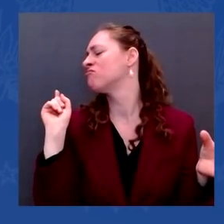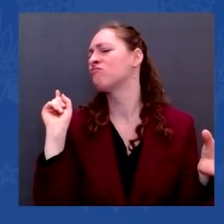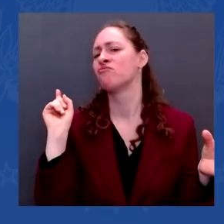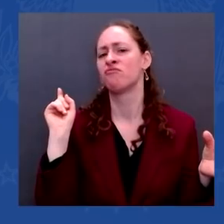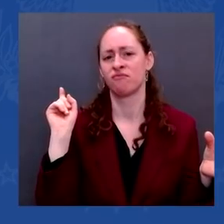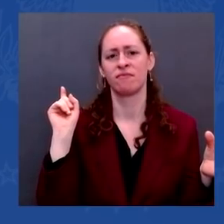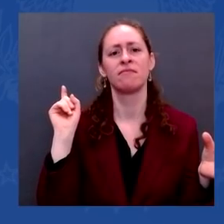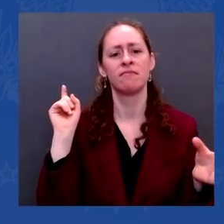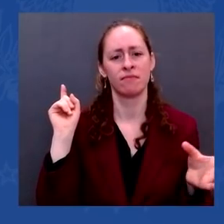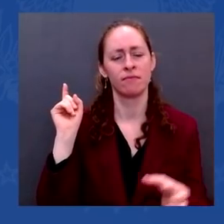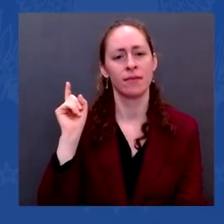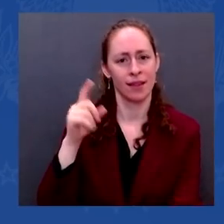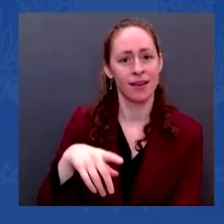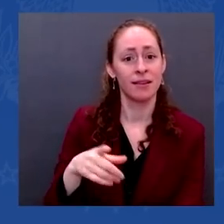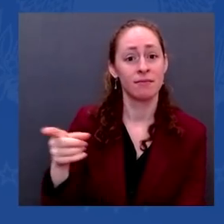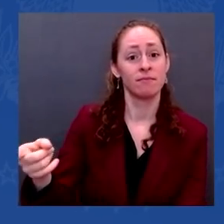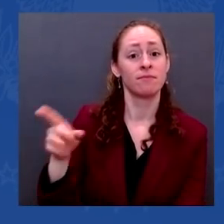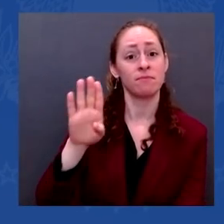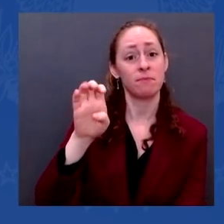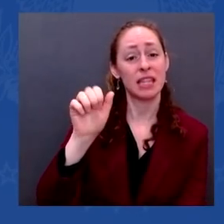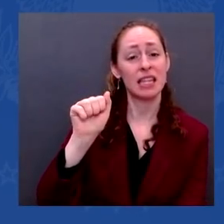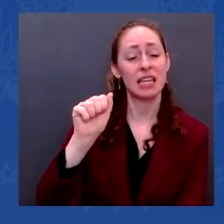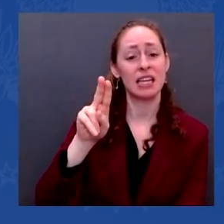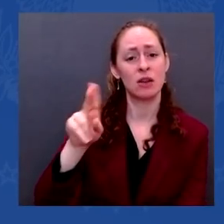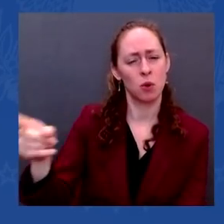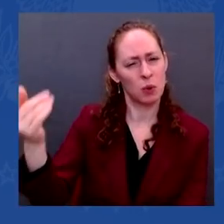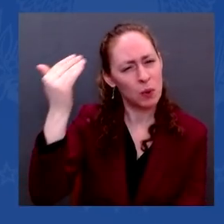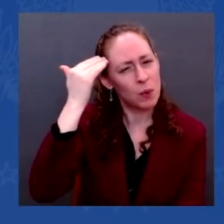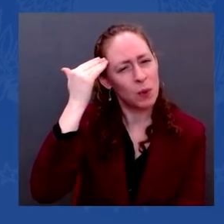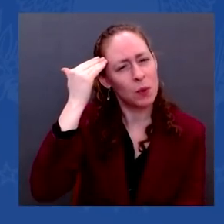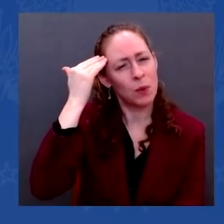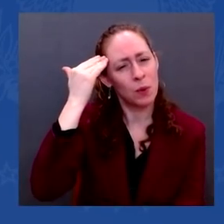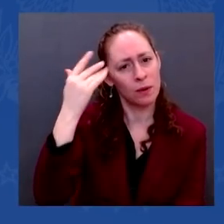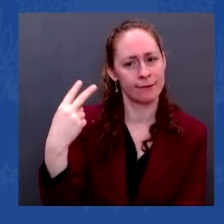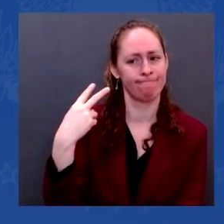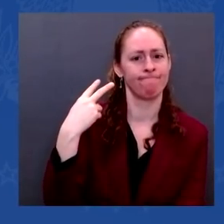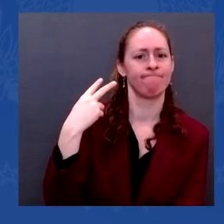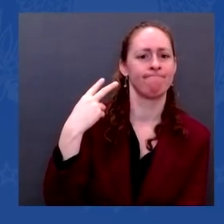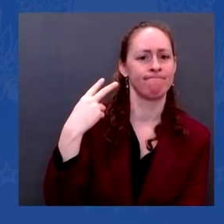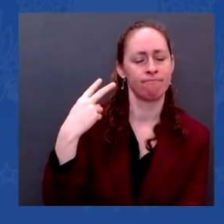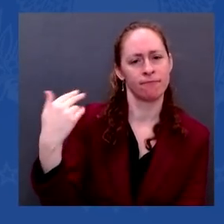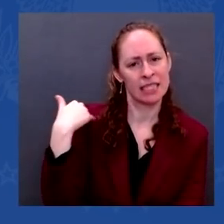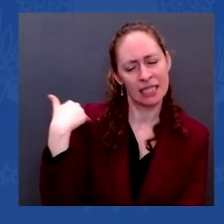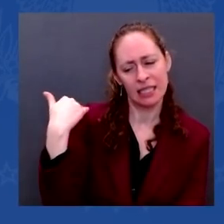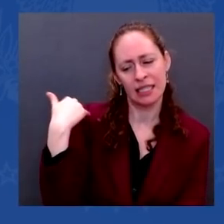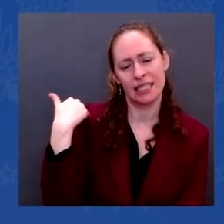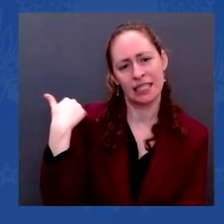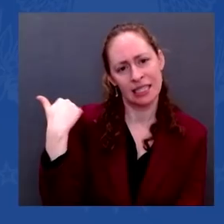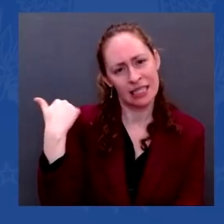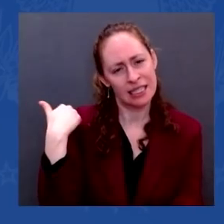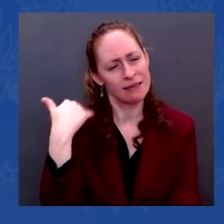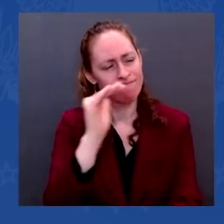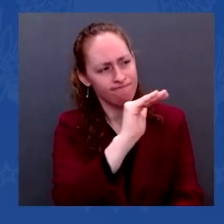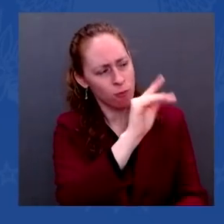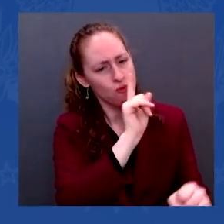"I give my word." And that -- that was the last conversation in Walter Reed Hospital -- laying there in the bed.